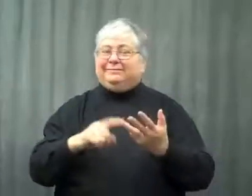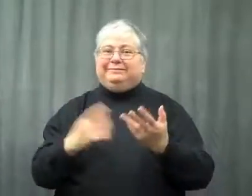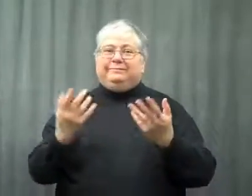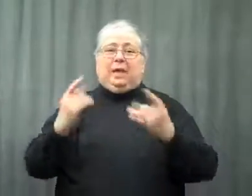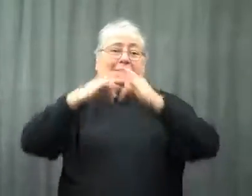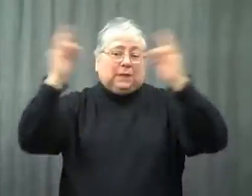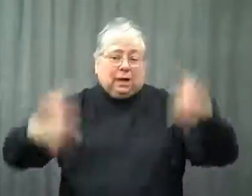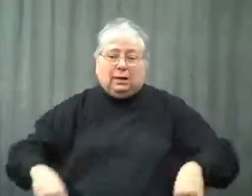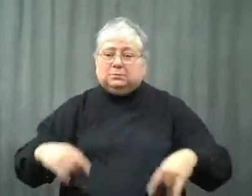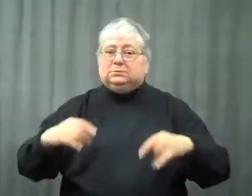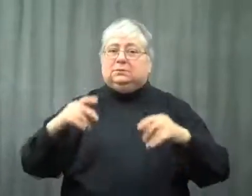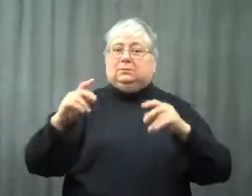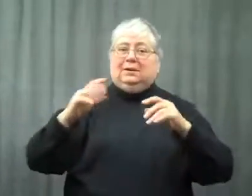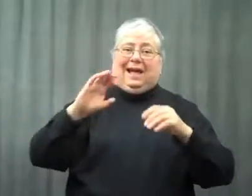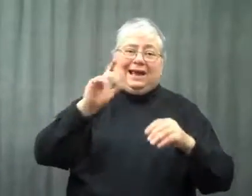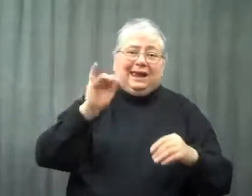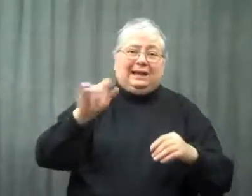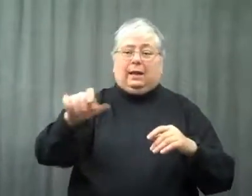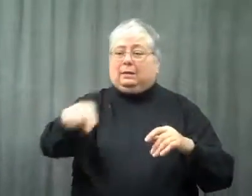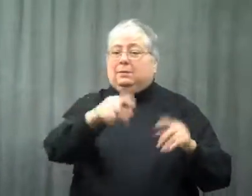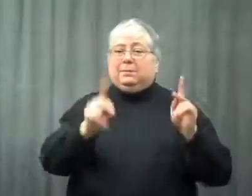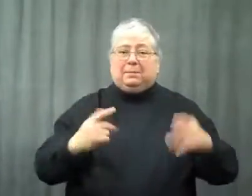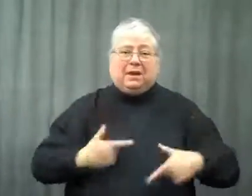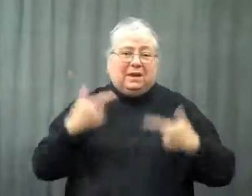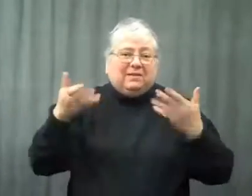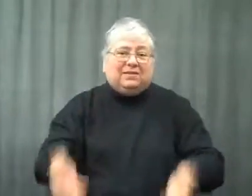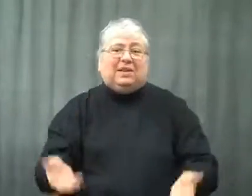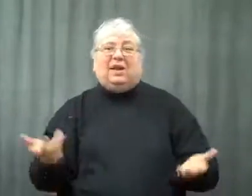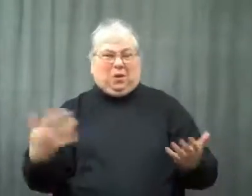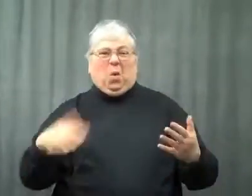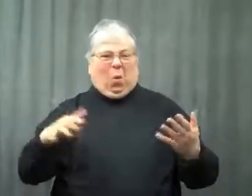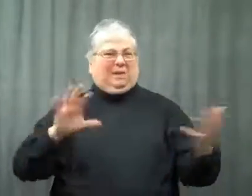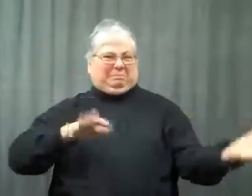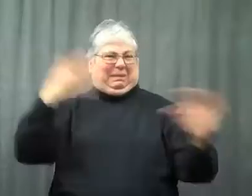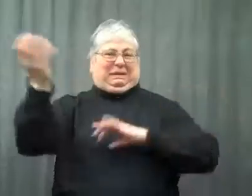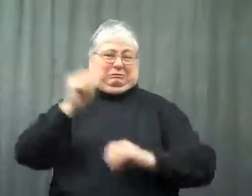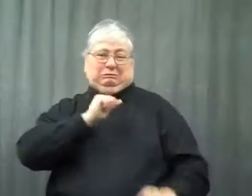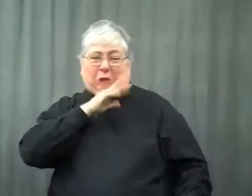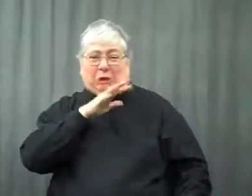There were tents and clinics for the people who lived there. So it was a filthy mess.